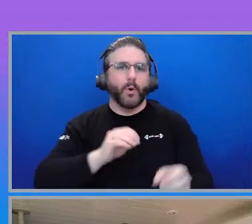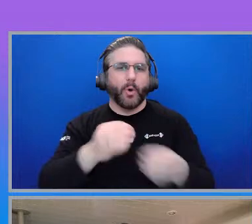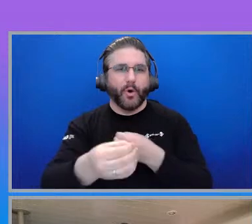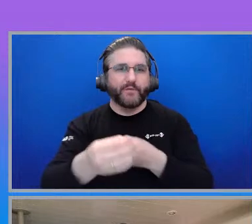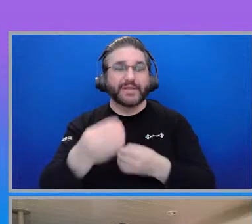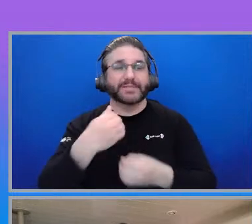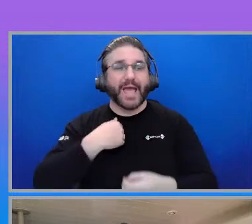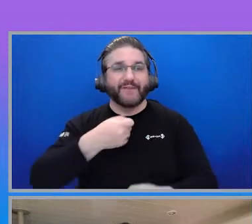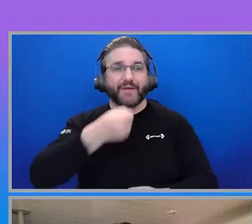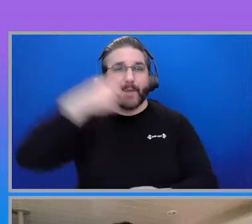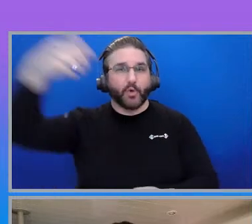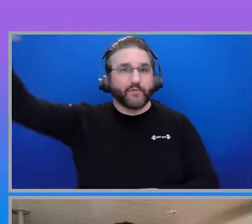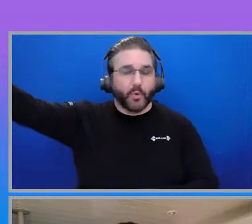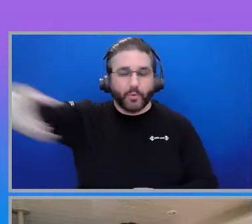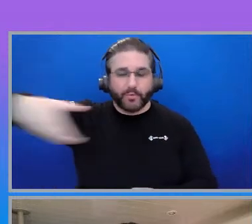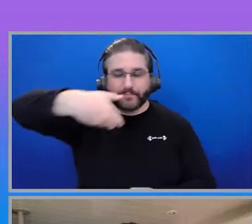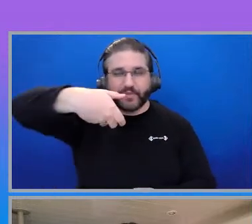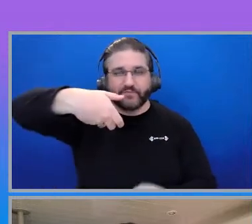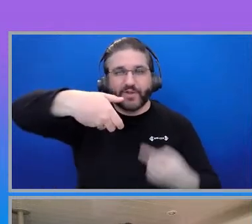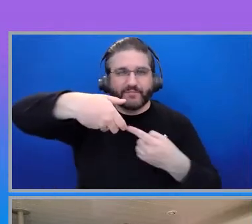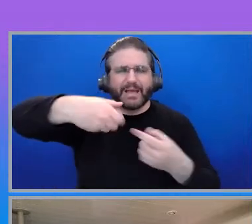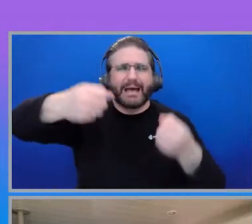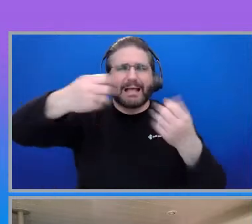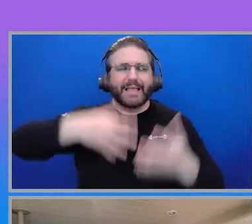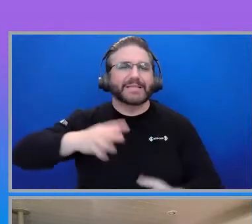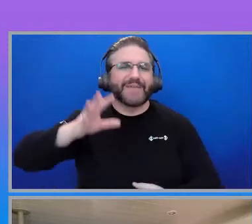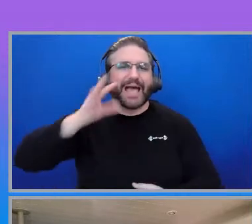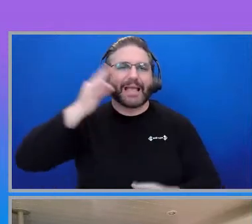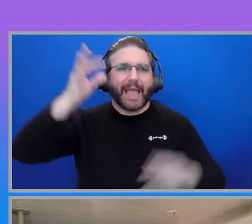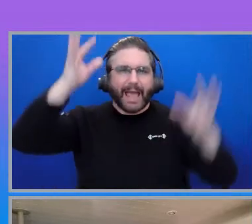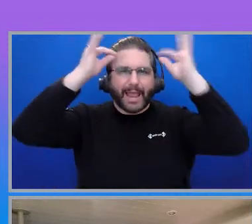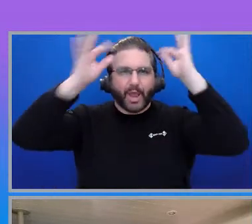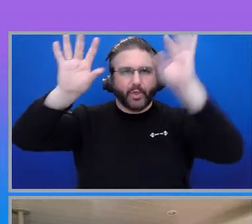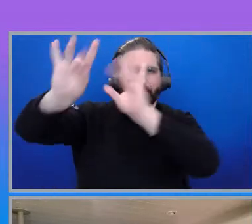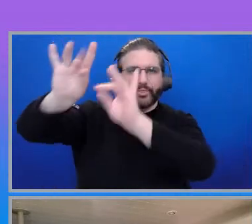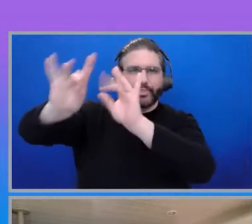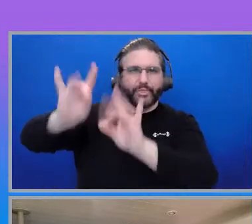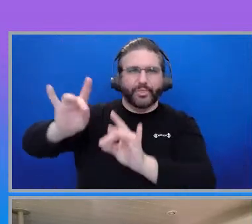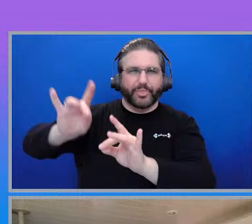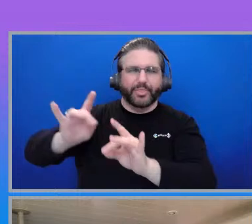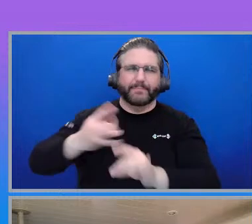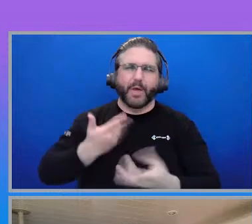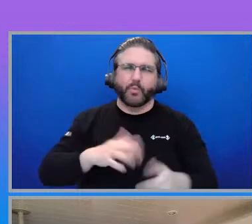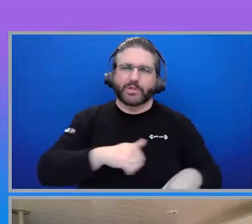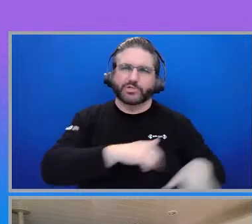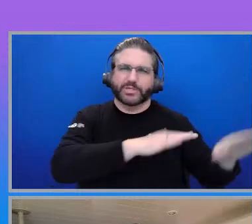me that has way too much cat hair on it. All the cats have been chased out of the office